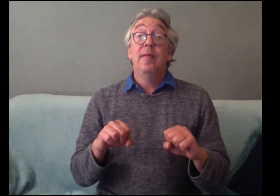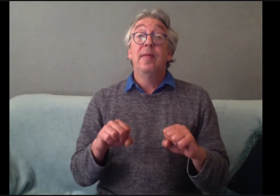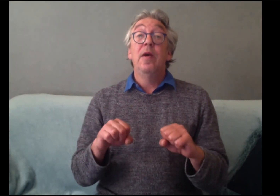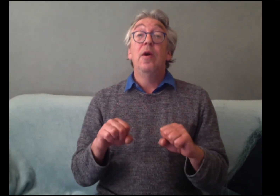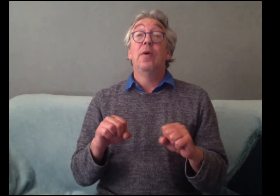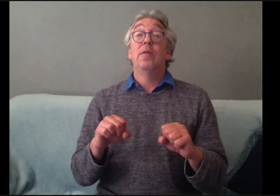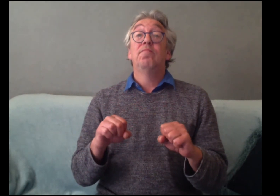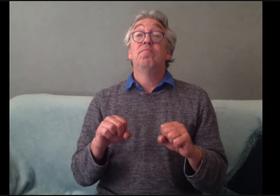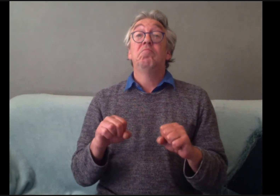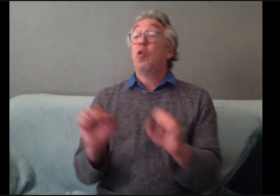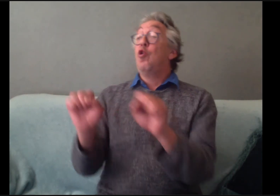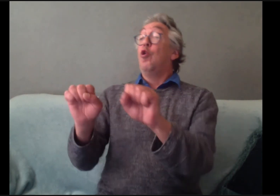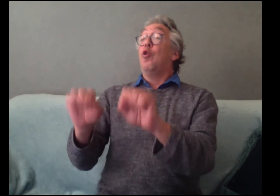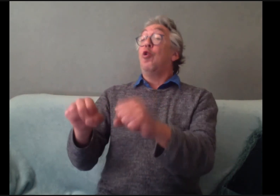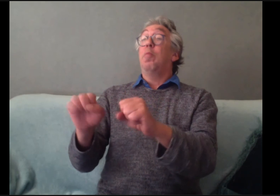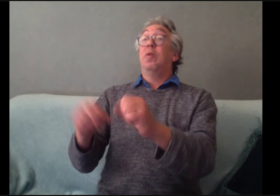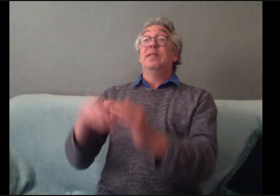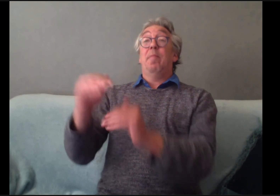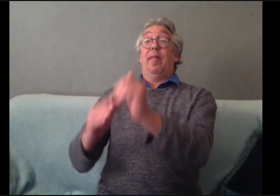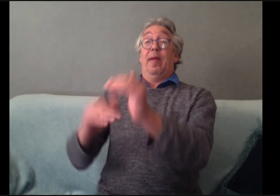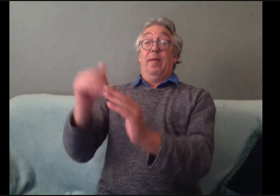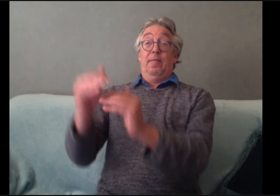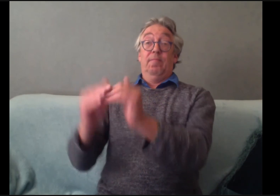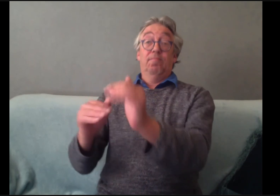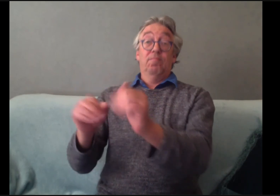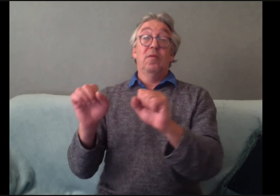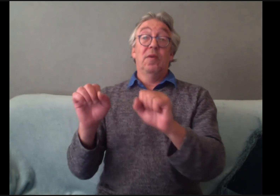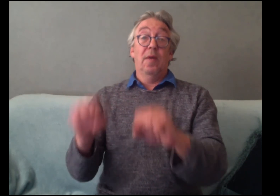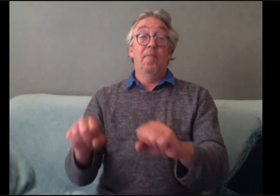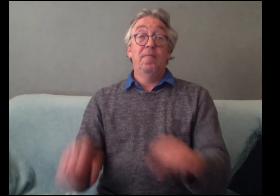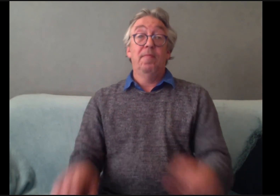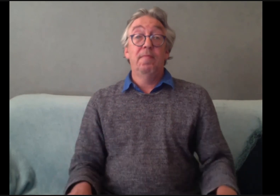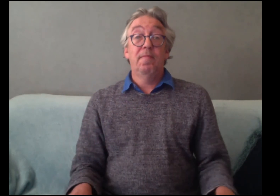Now, I have to be a little bit vague and I apologize for that,